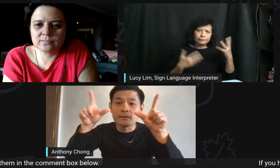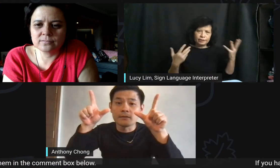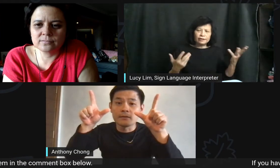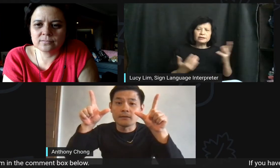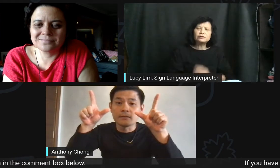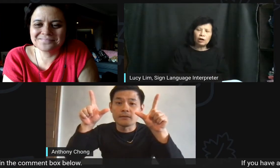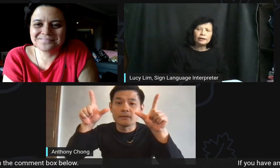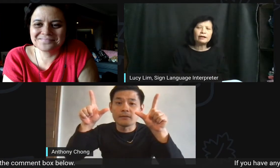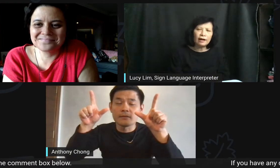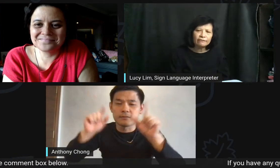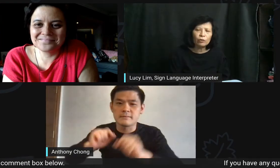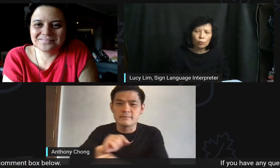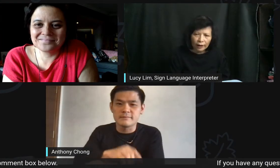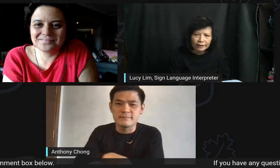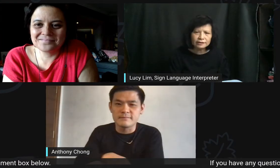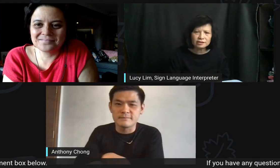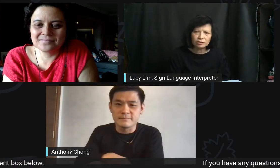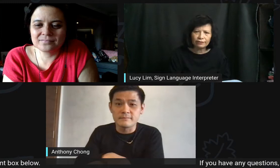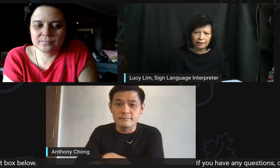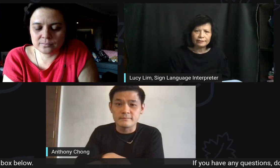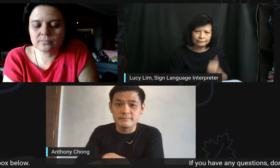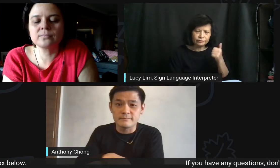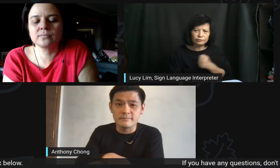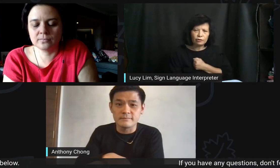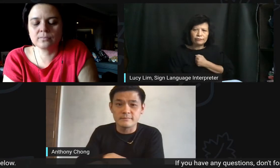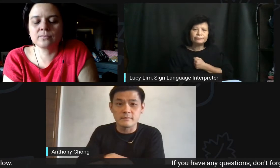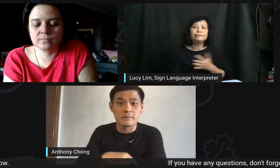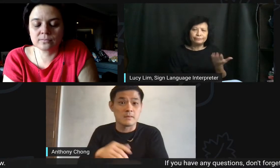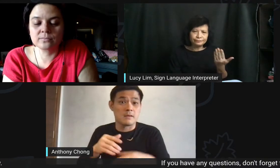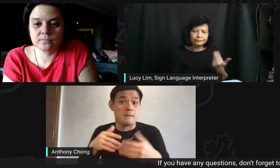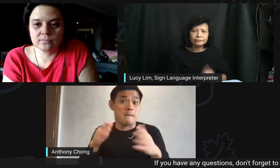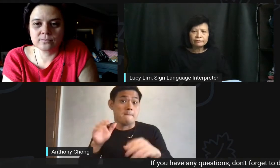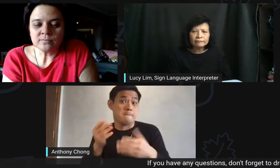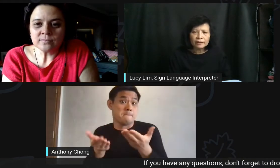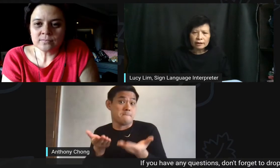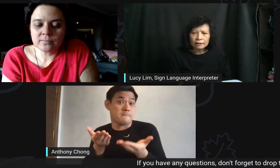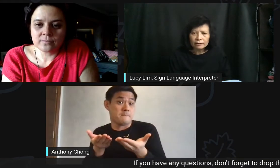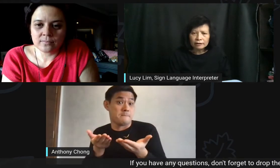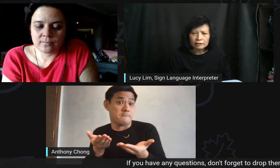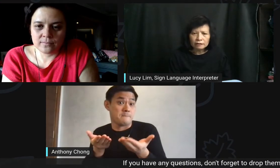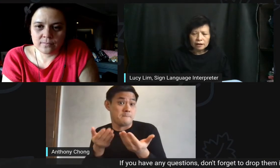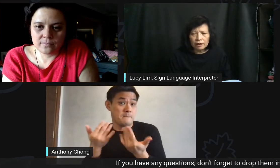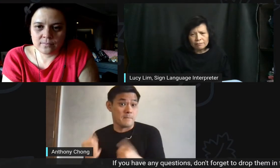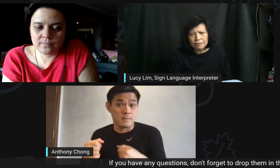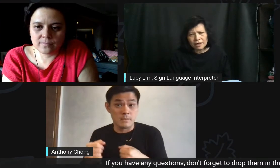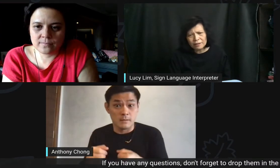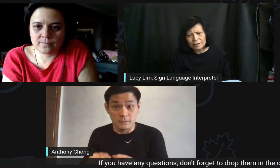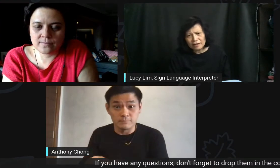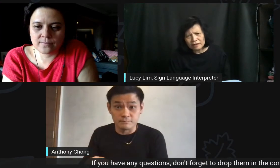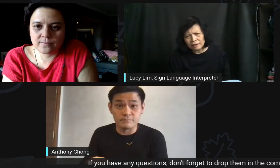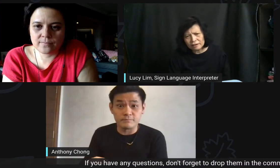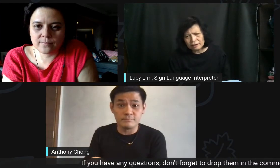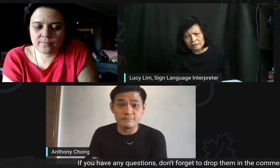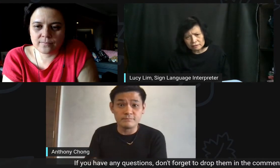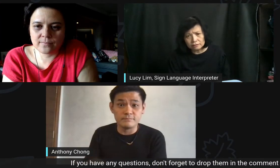there's not enough awareness on that. Maybe-